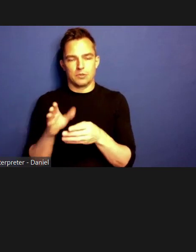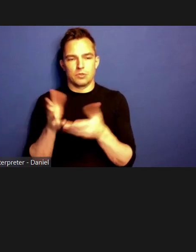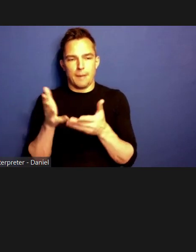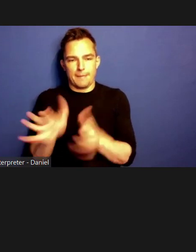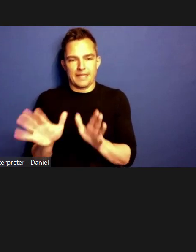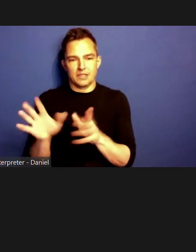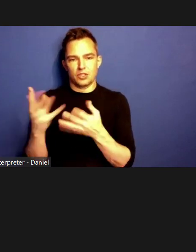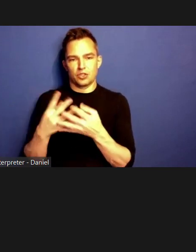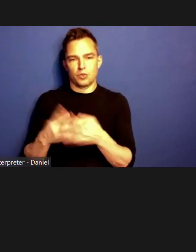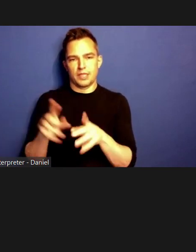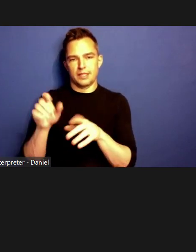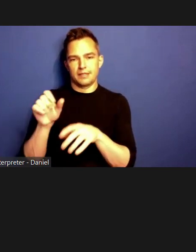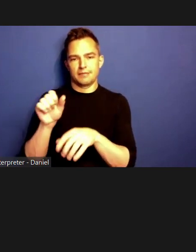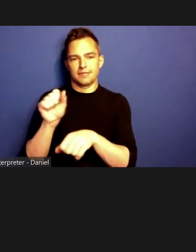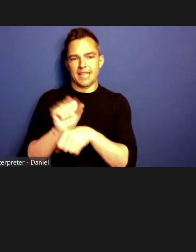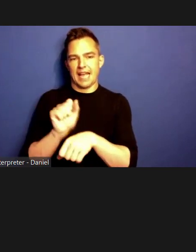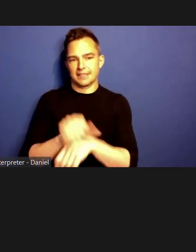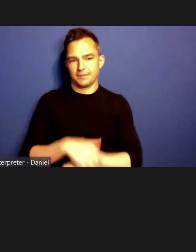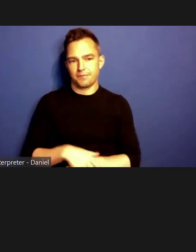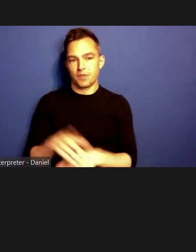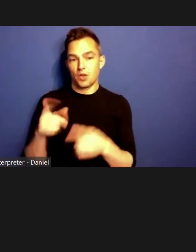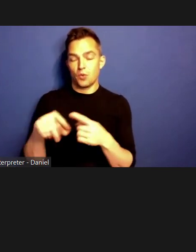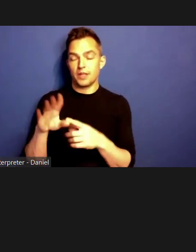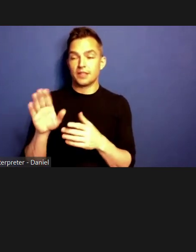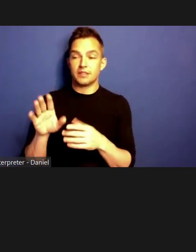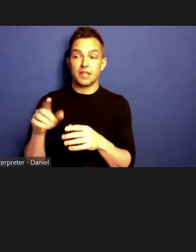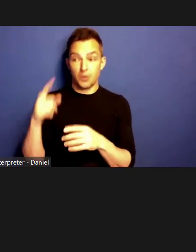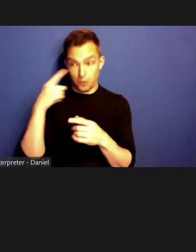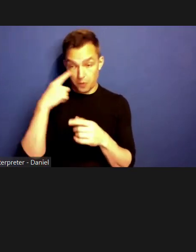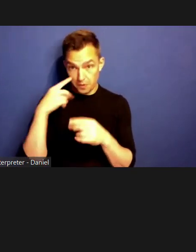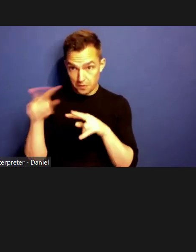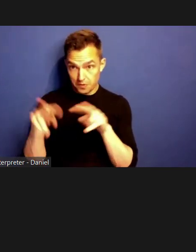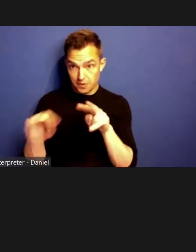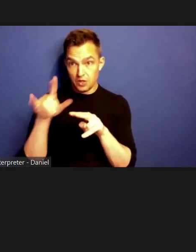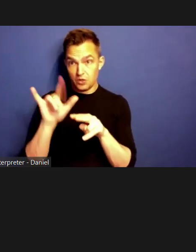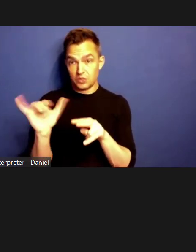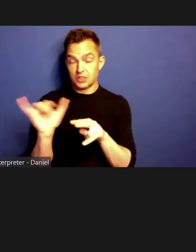Once the screener has observed that the child reliably responds to